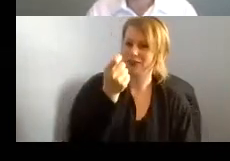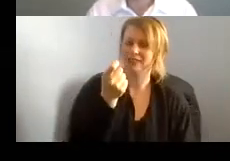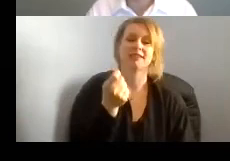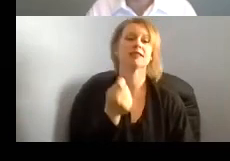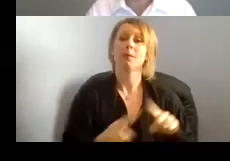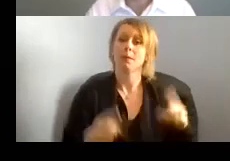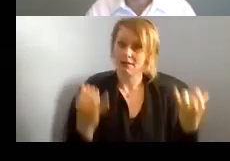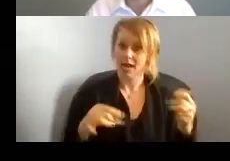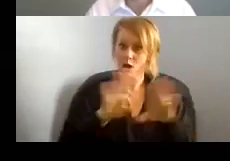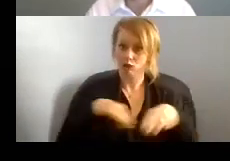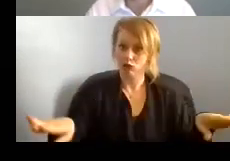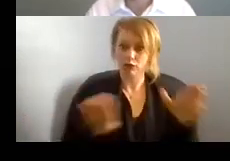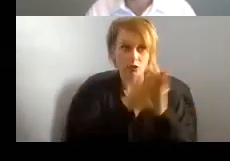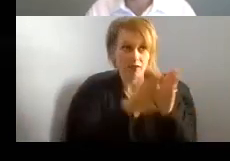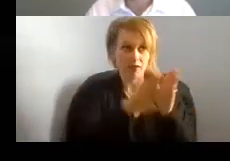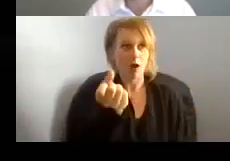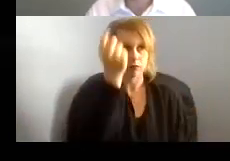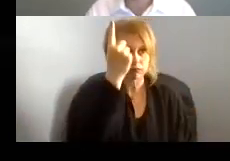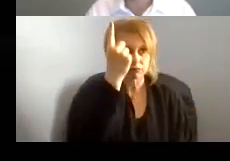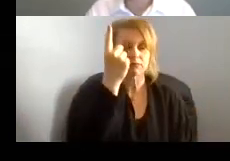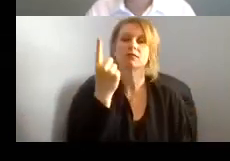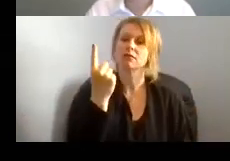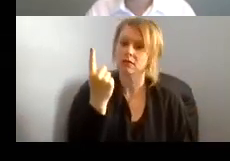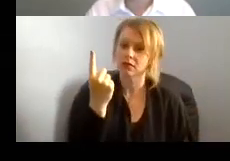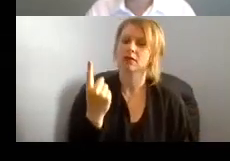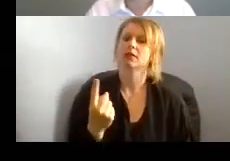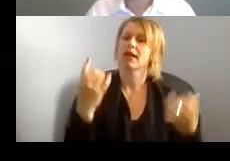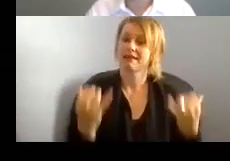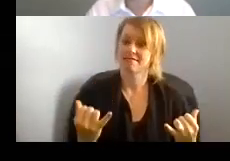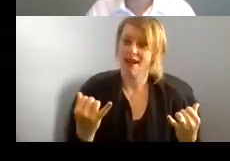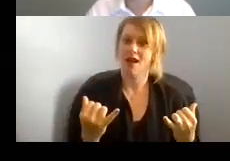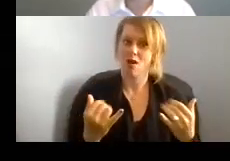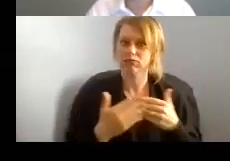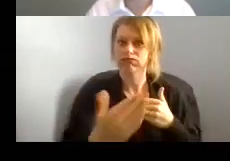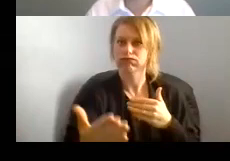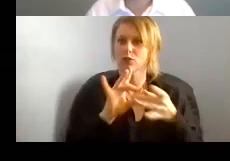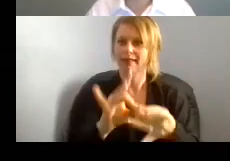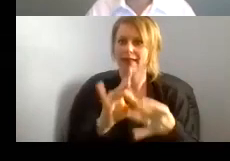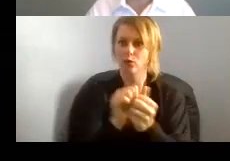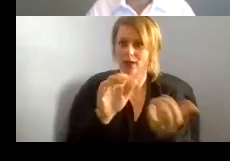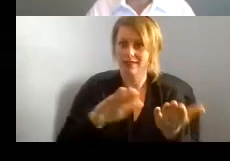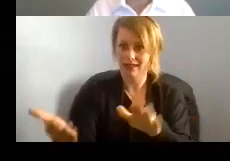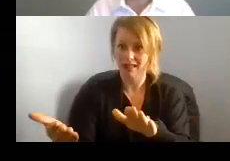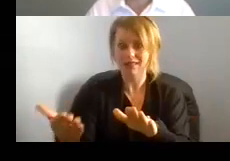of the loss, they may still choose to keep their losses as private. Because, in many ways, grief is a private experience.